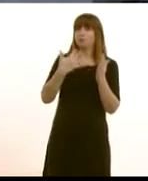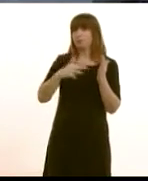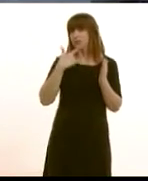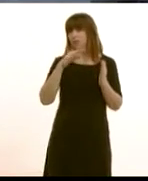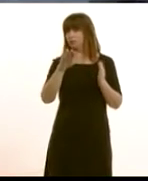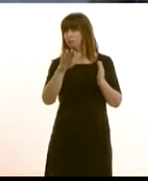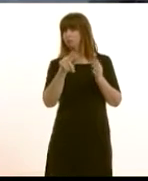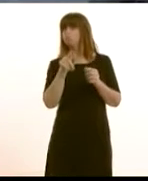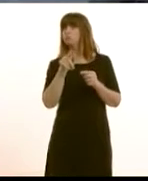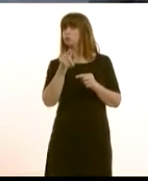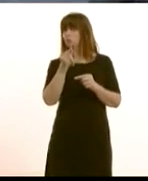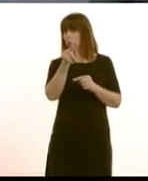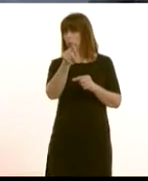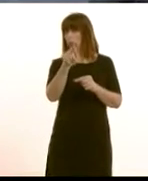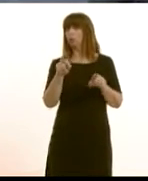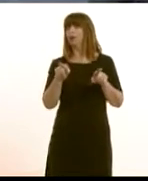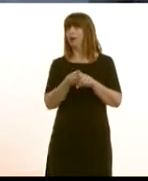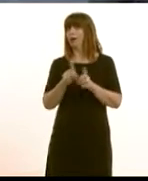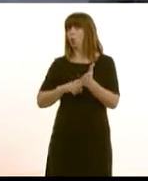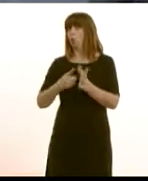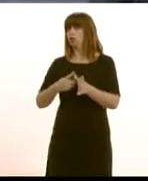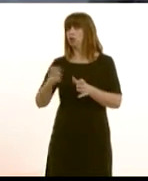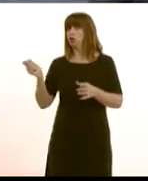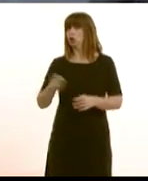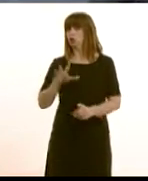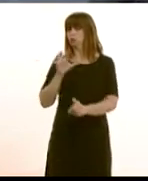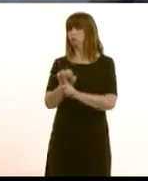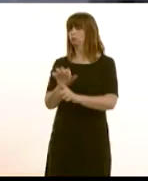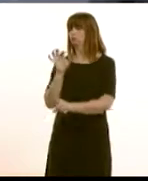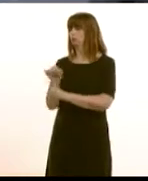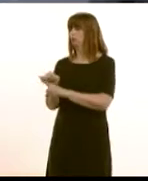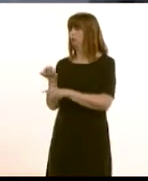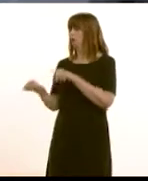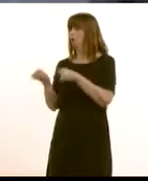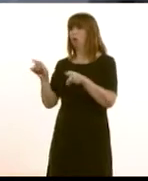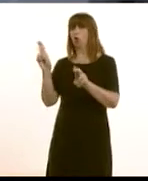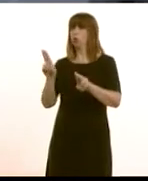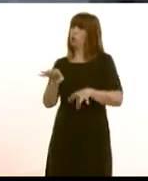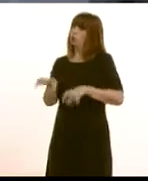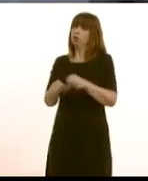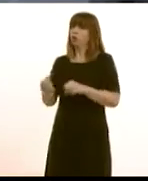authorities to identify and support schools that are struggling sooner and earlier. Could